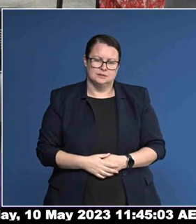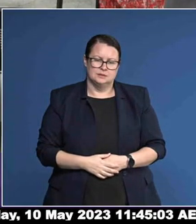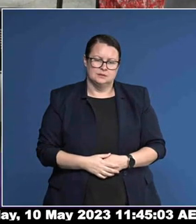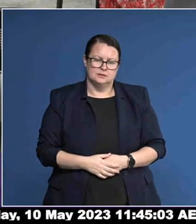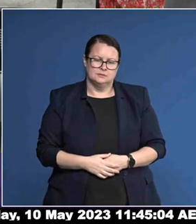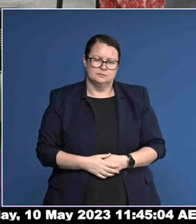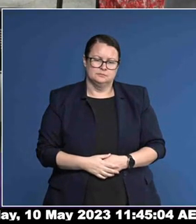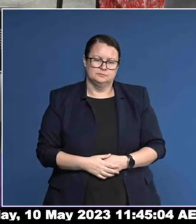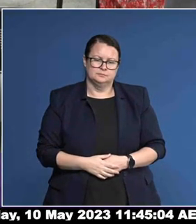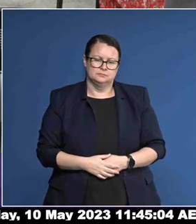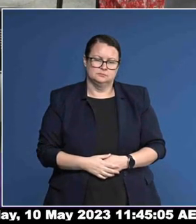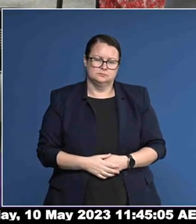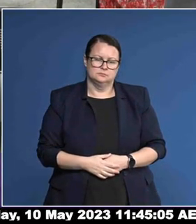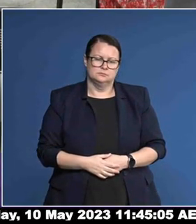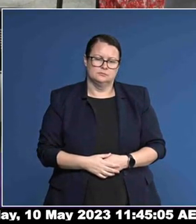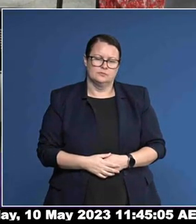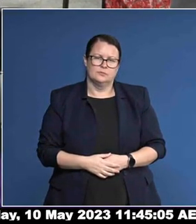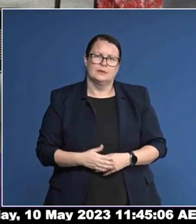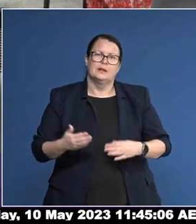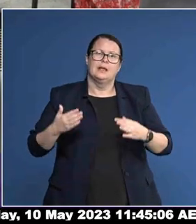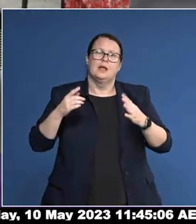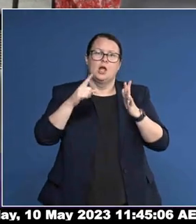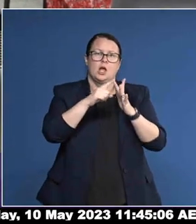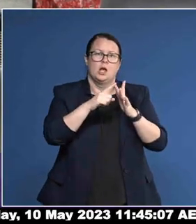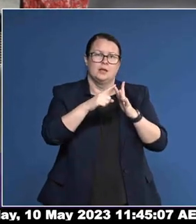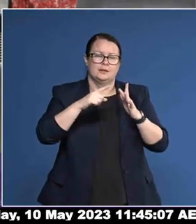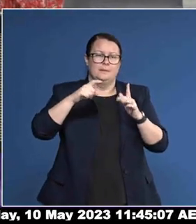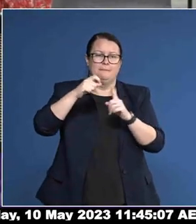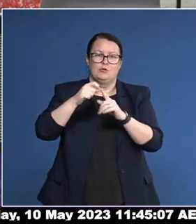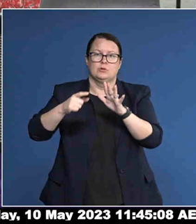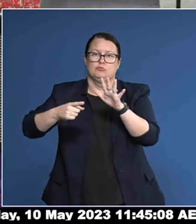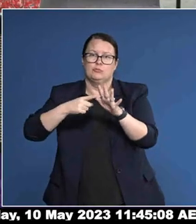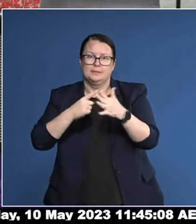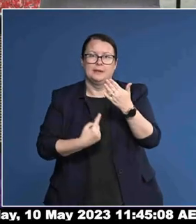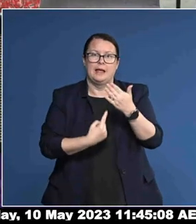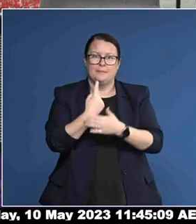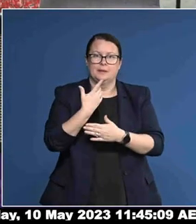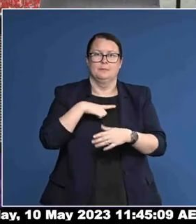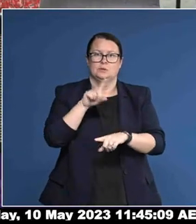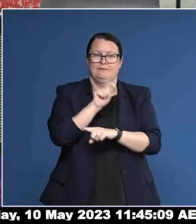'The fact of an intervention with parental agreement being made, that occurred because there was neglect. Correct?' 'Yes. That's Correct'